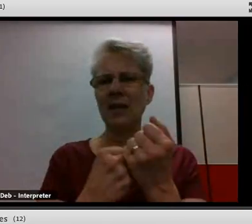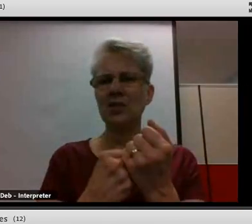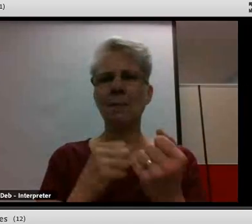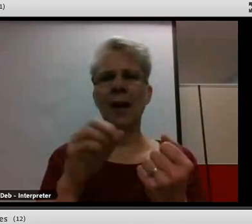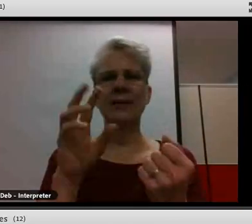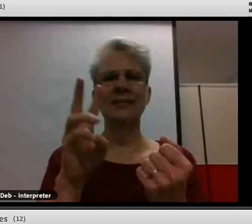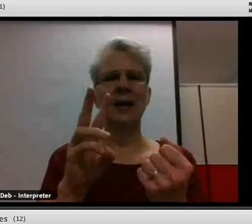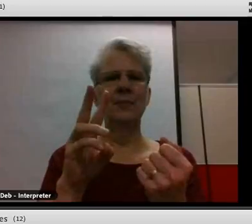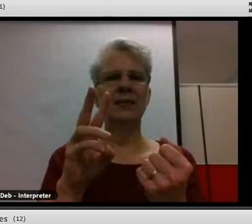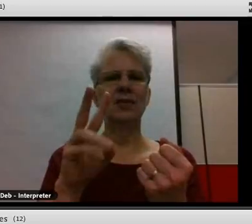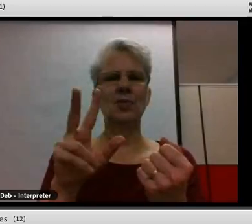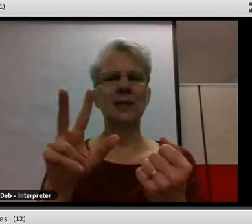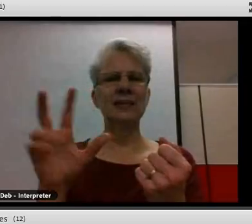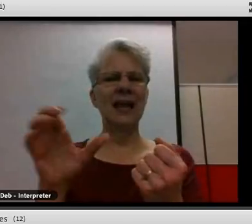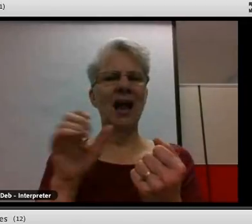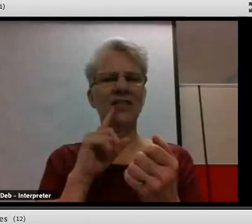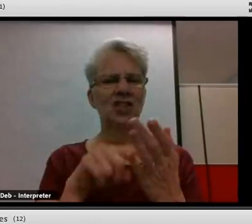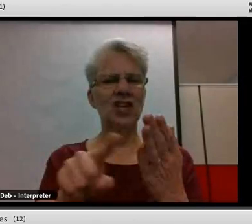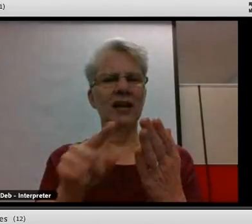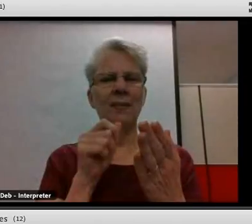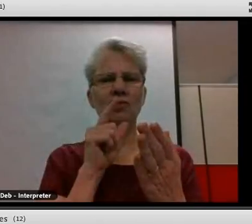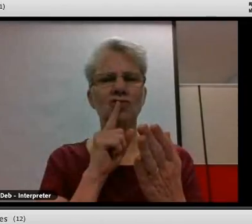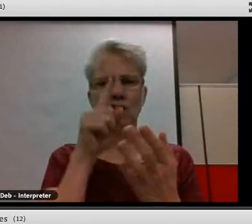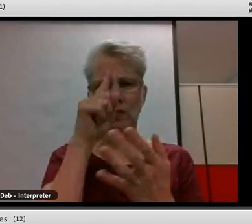started with your electronic technology.